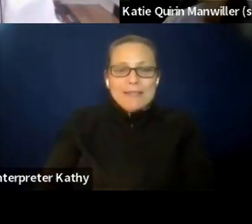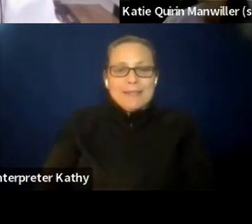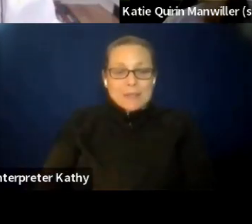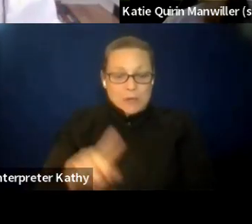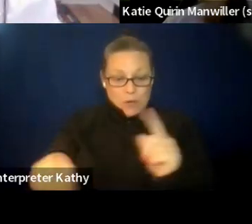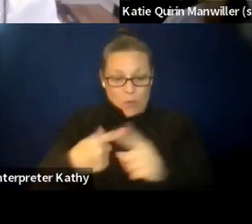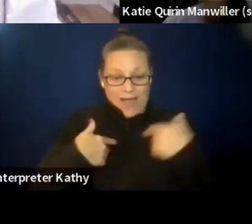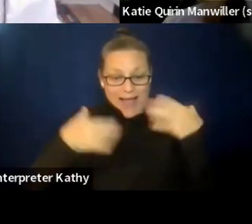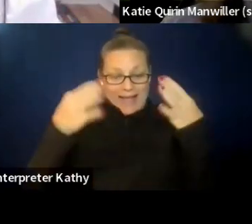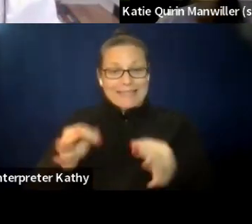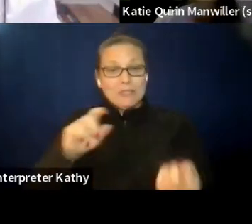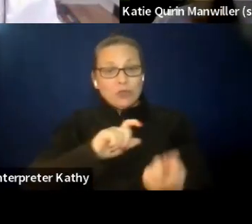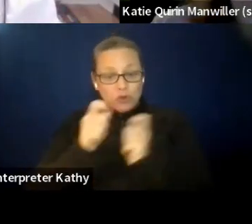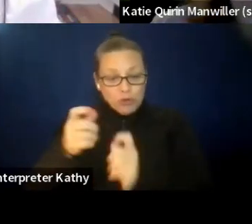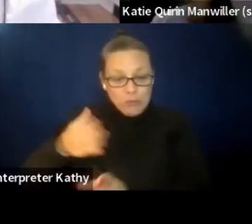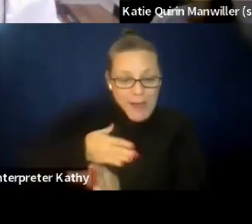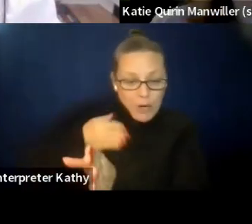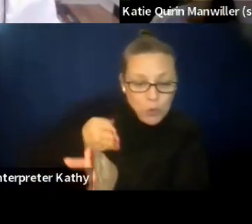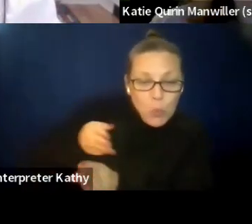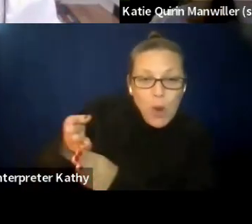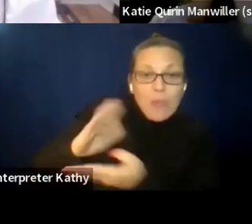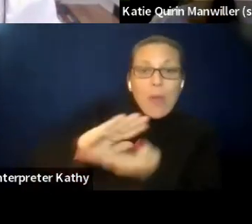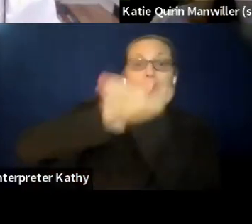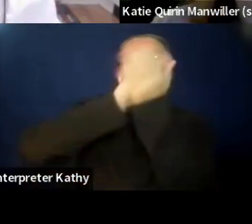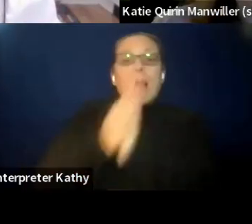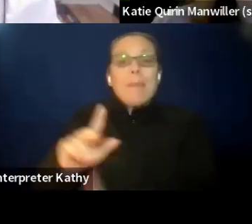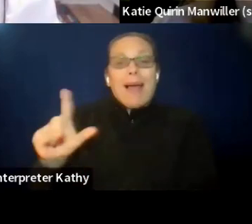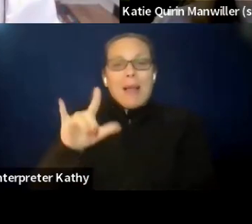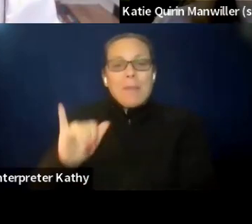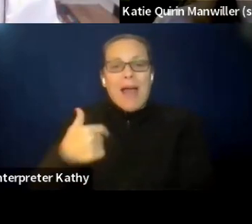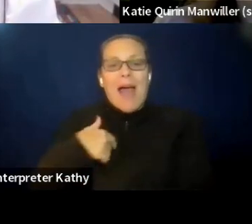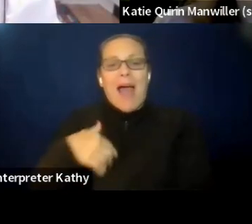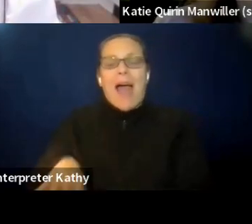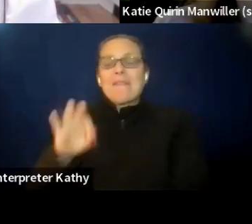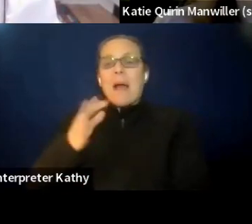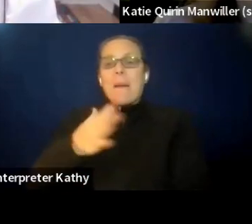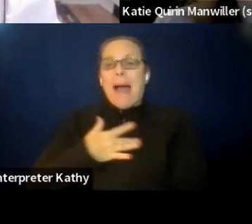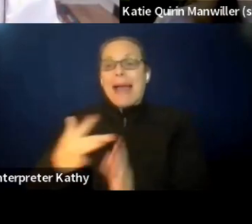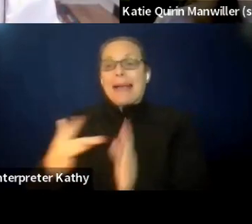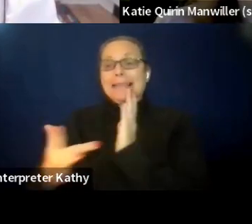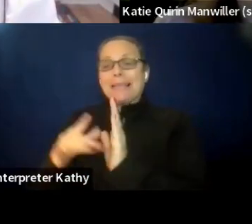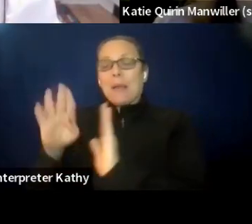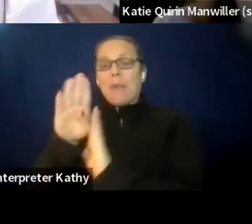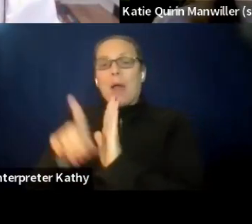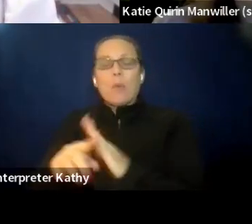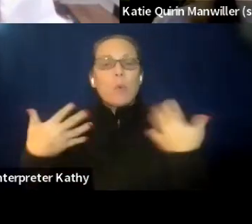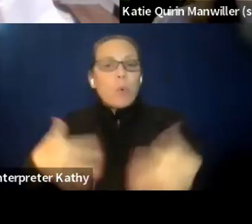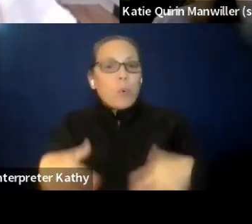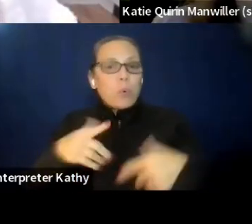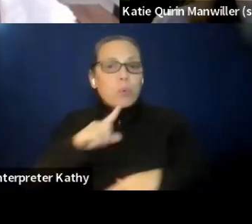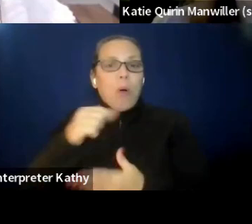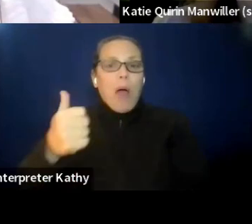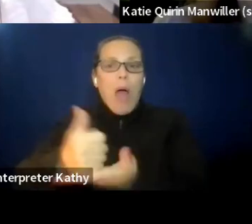at 23. And so when I decided to change careers and become a librarian, I found my